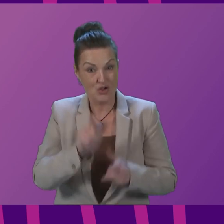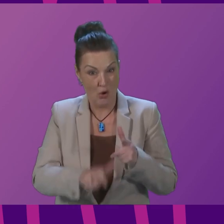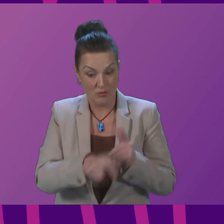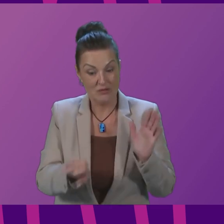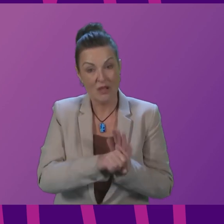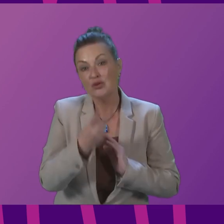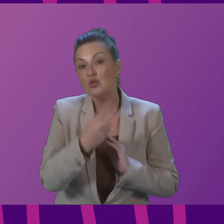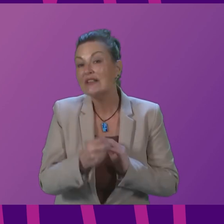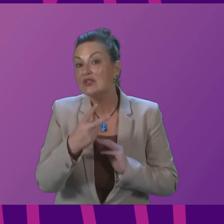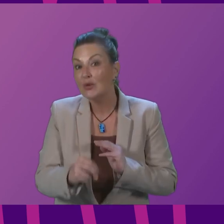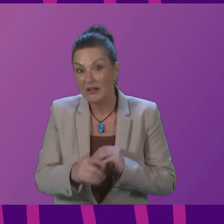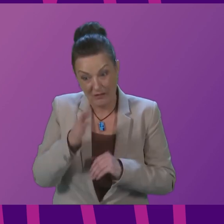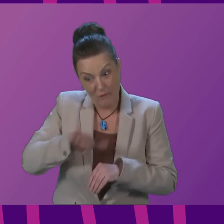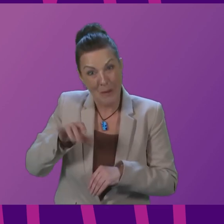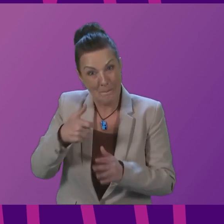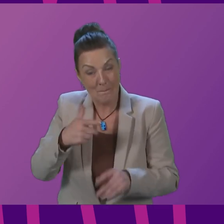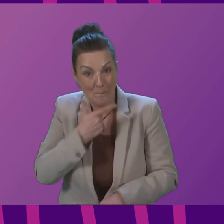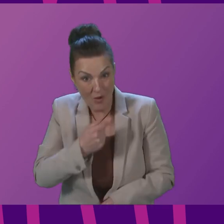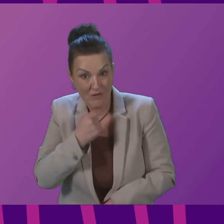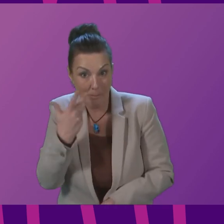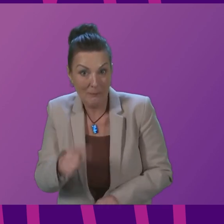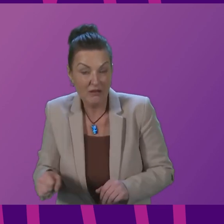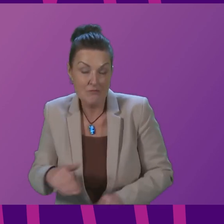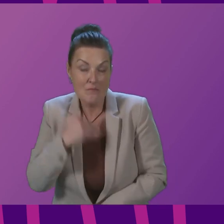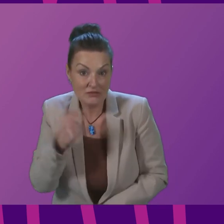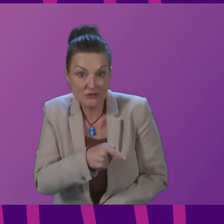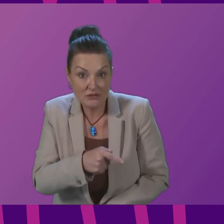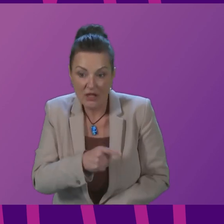boyfriend, who had convictions for abusing women, is here in Parliament.